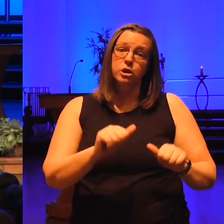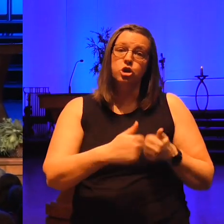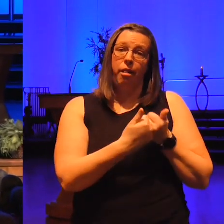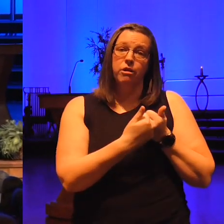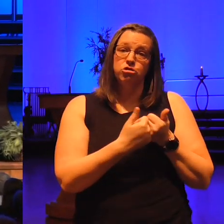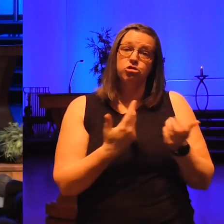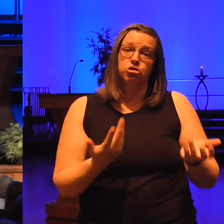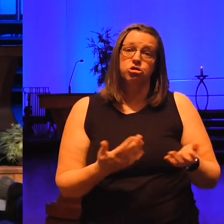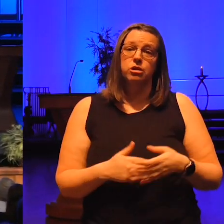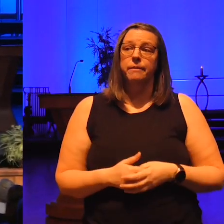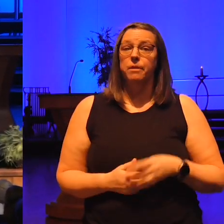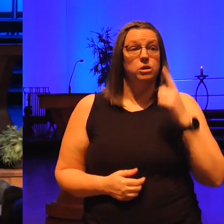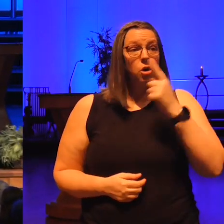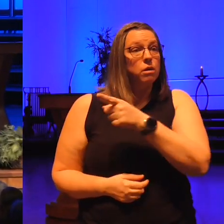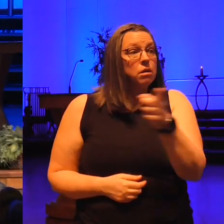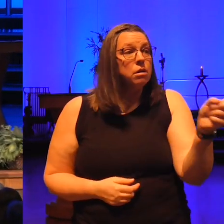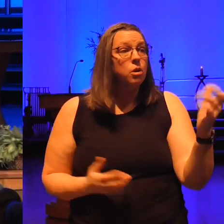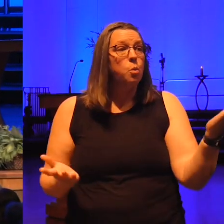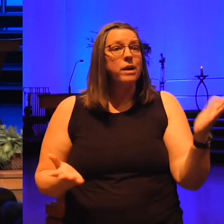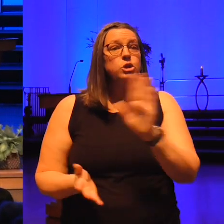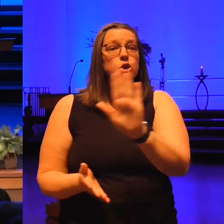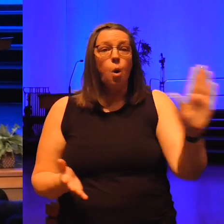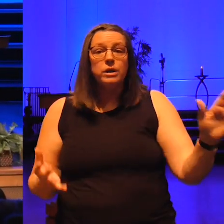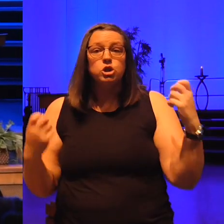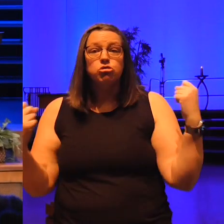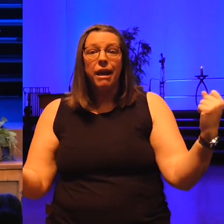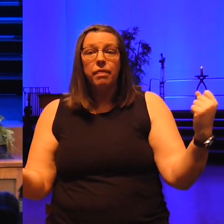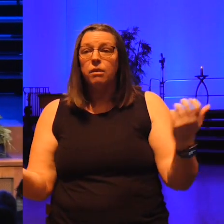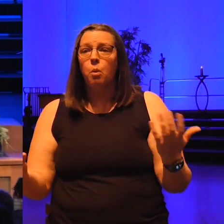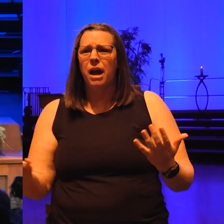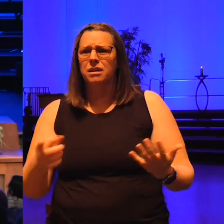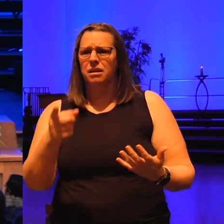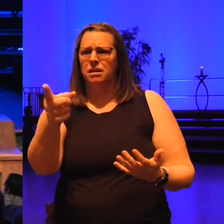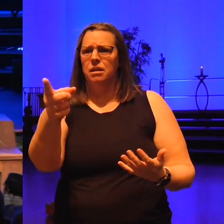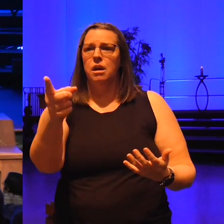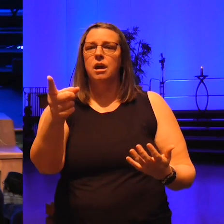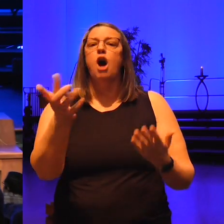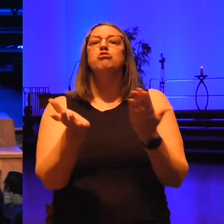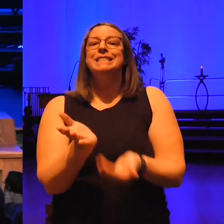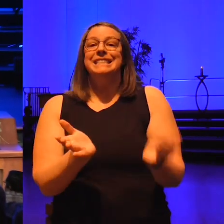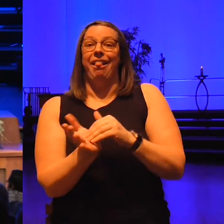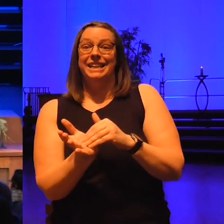about for you what's your strength anybody resilience resilience bam